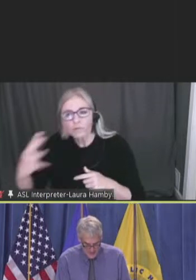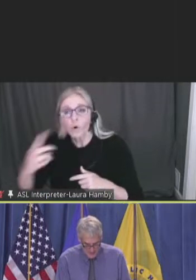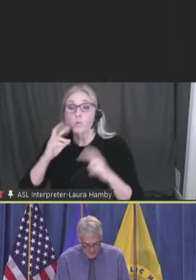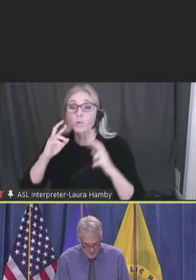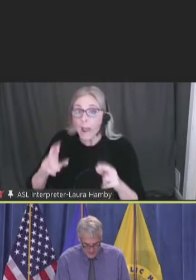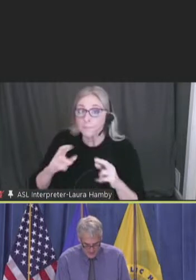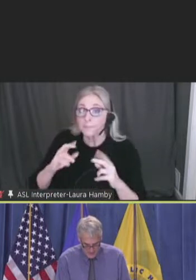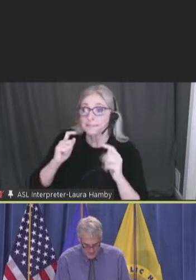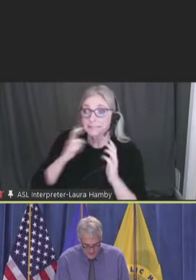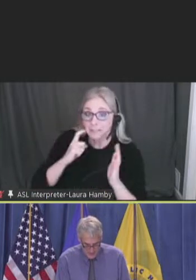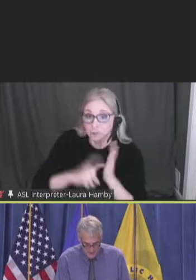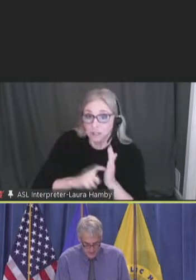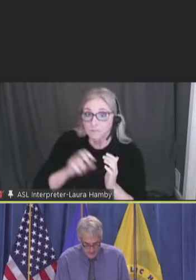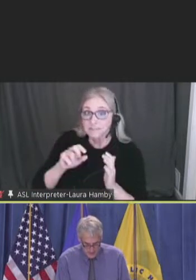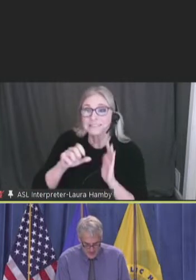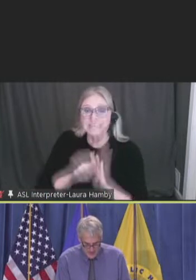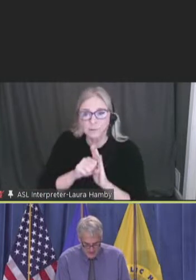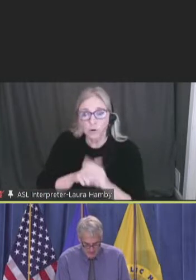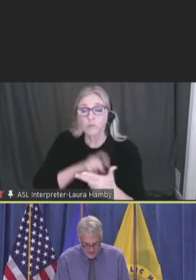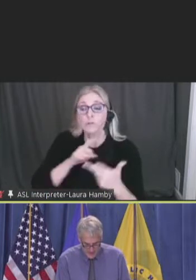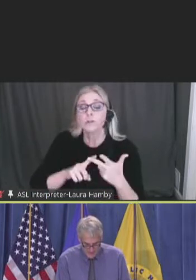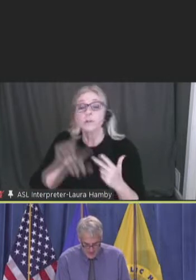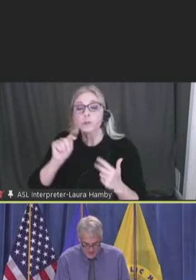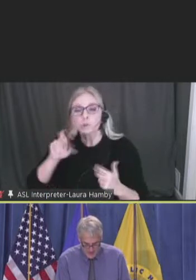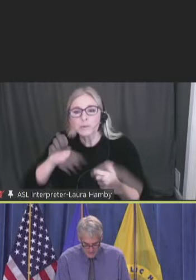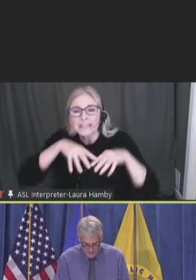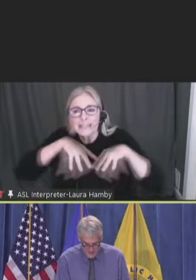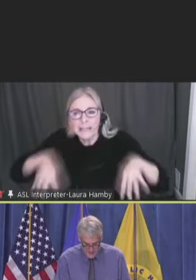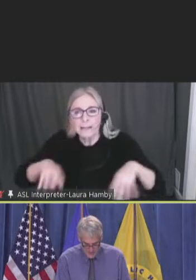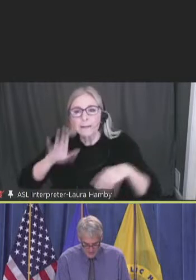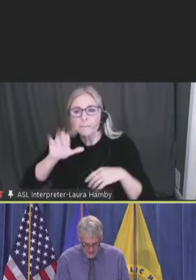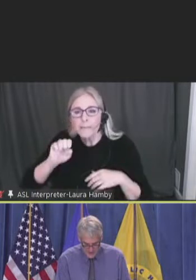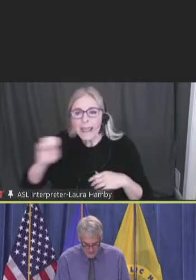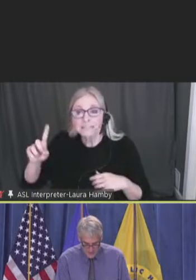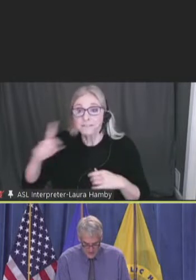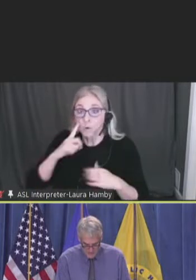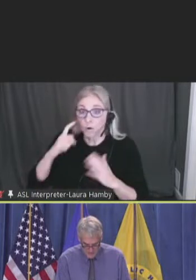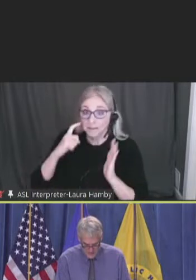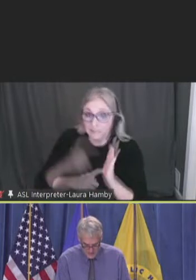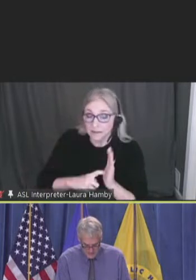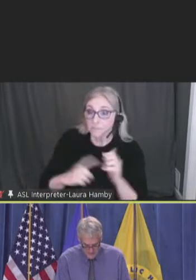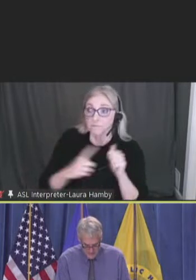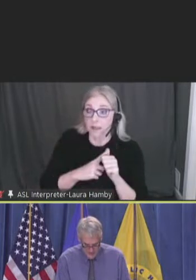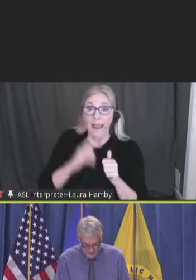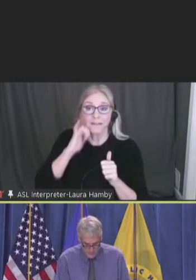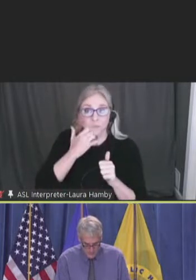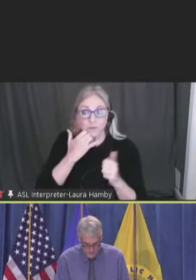of signals, tree-based data mining for detection of unanticipated adverse events, and real-time